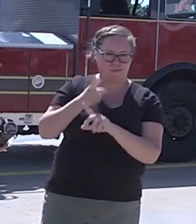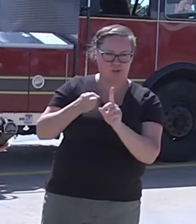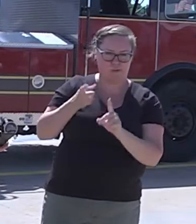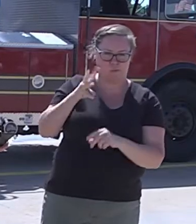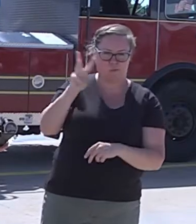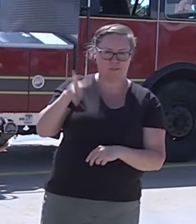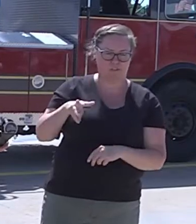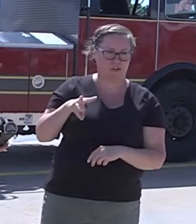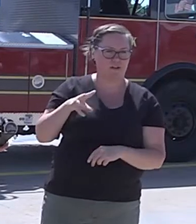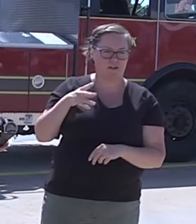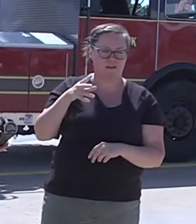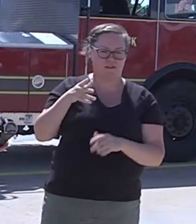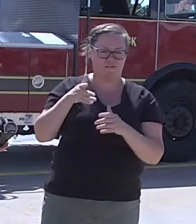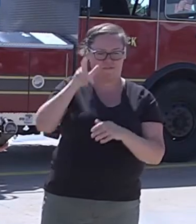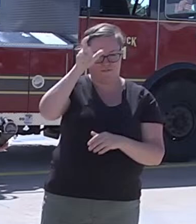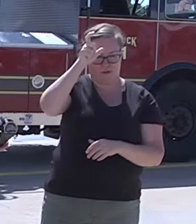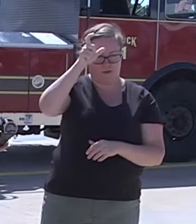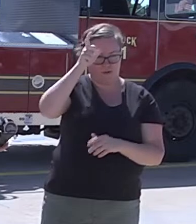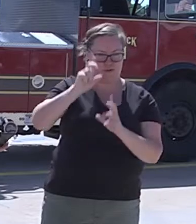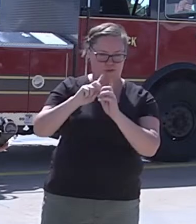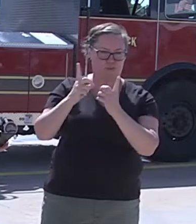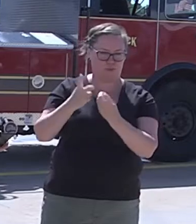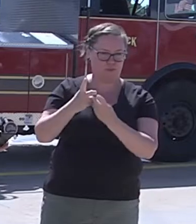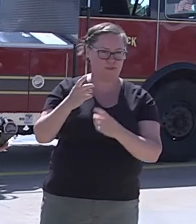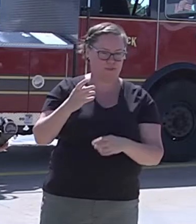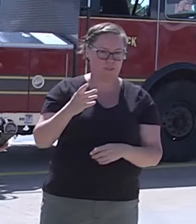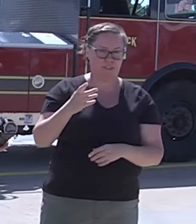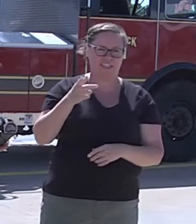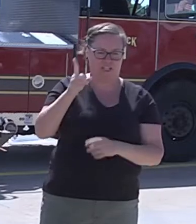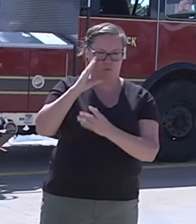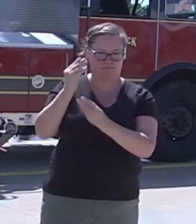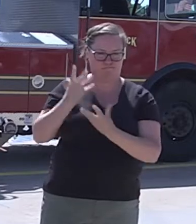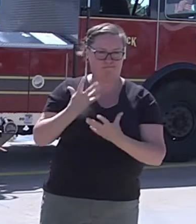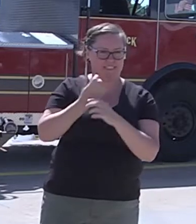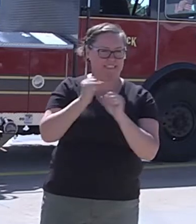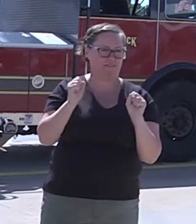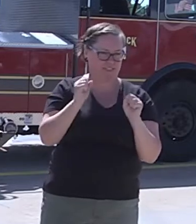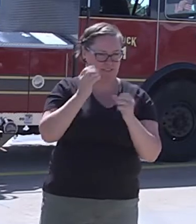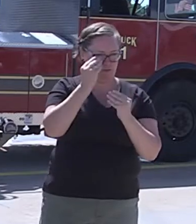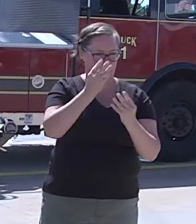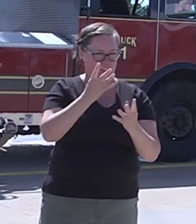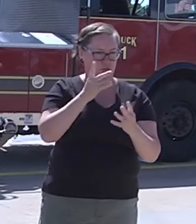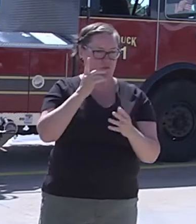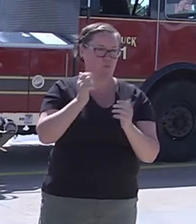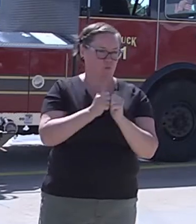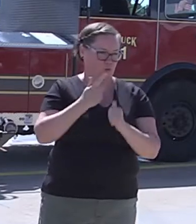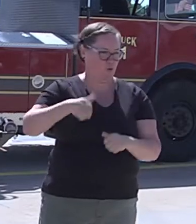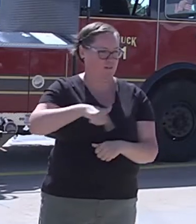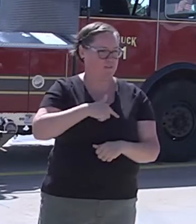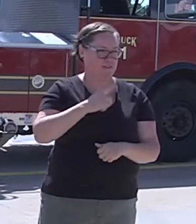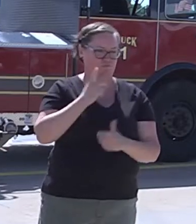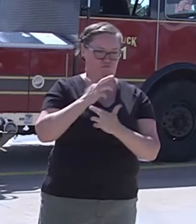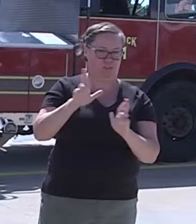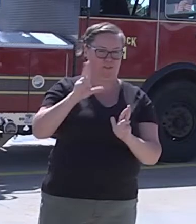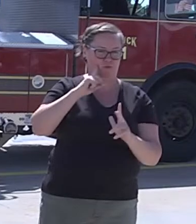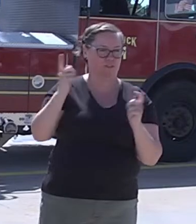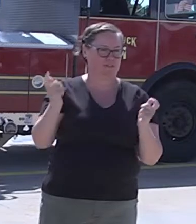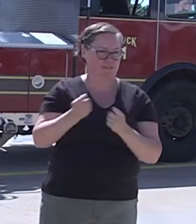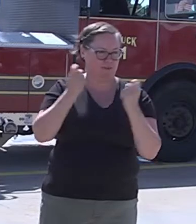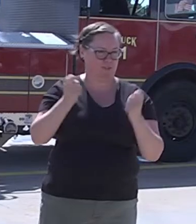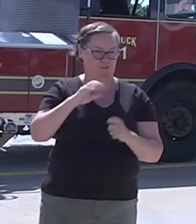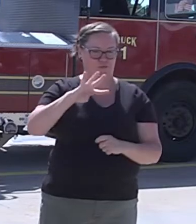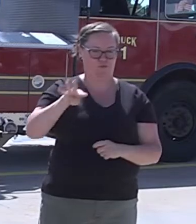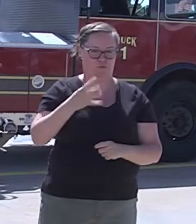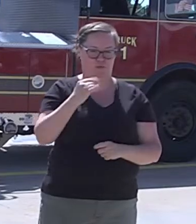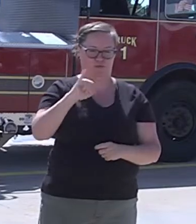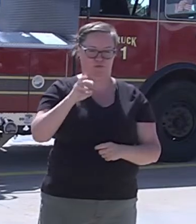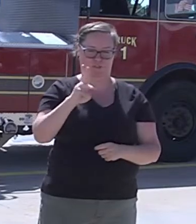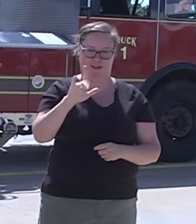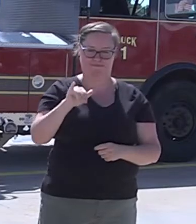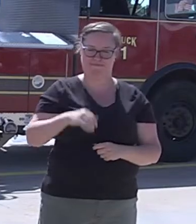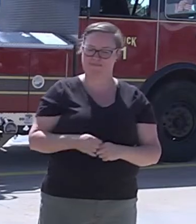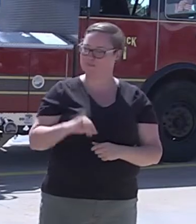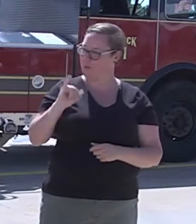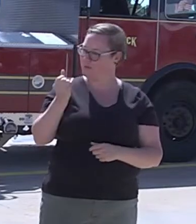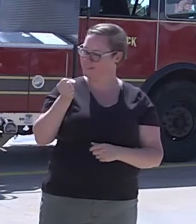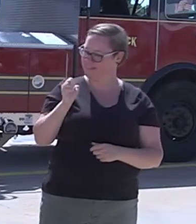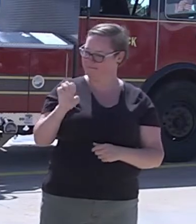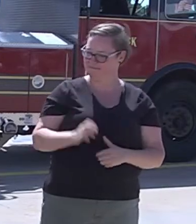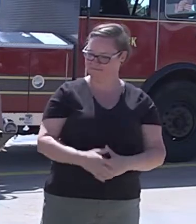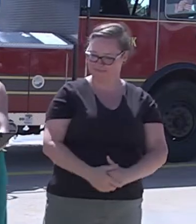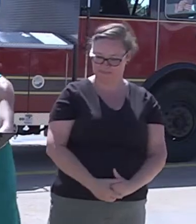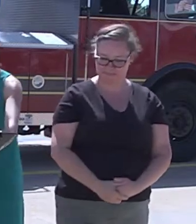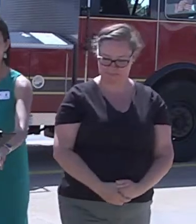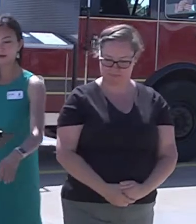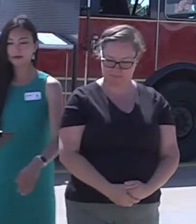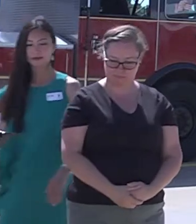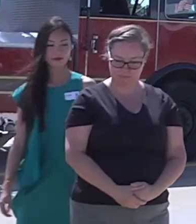share some safety information with all of us as we are about to celebrate the 4th of July Jose